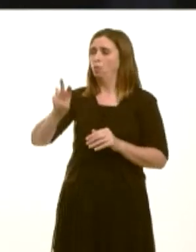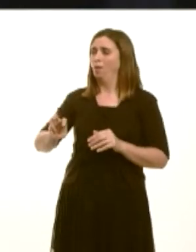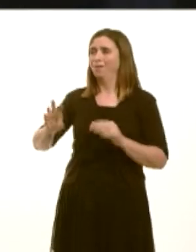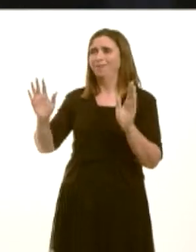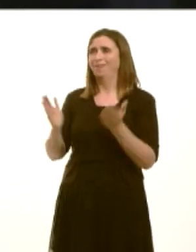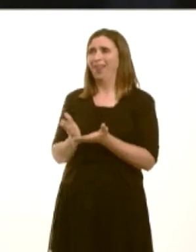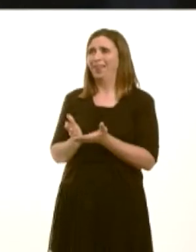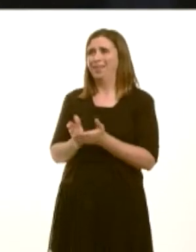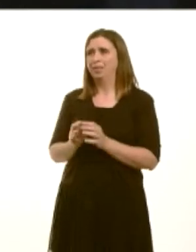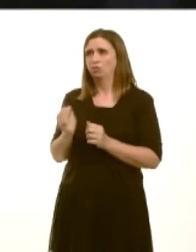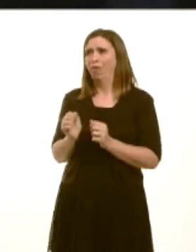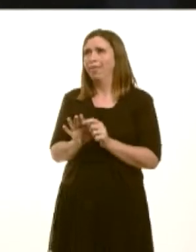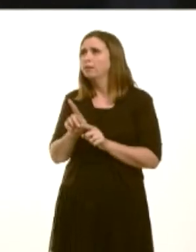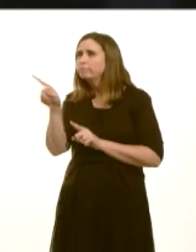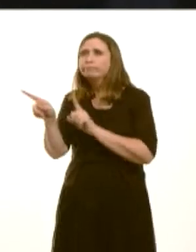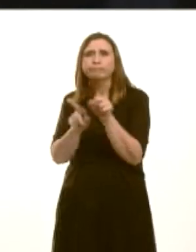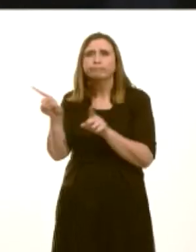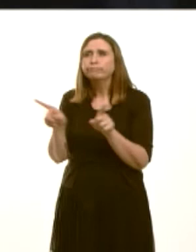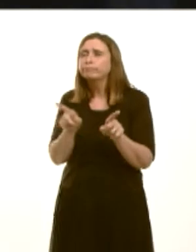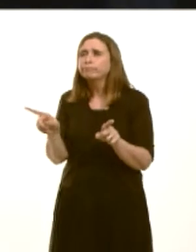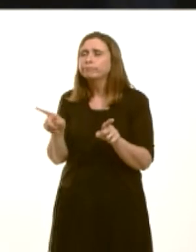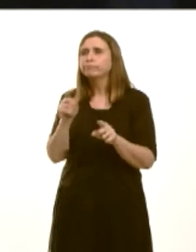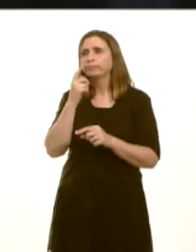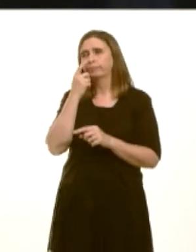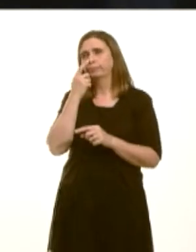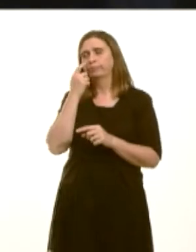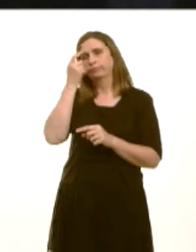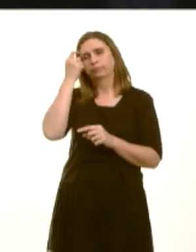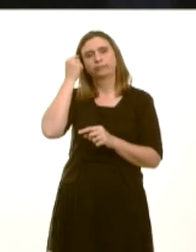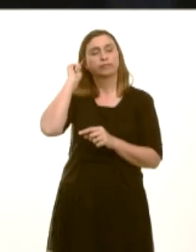many times to outline your Government transport programme to build on this investment and